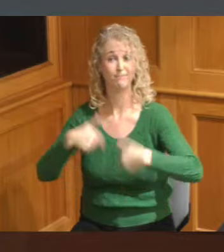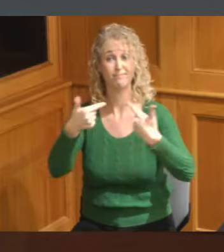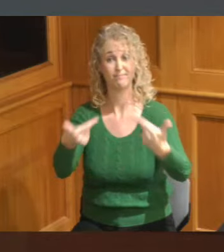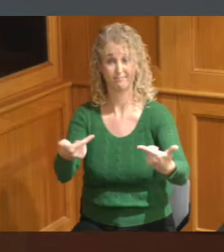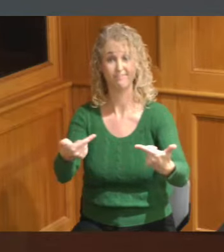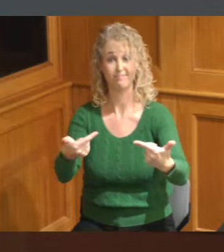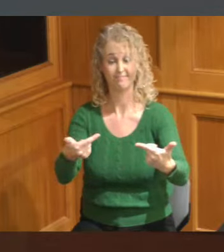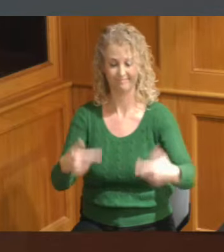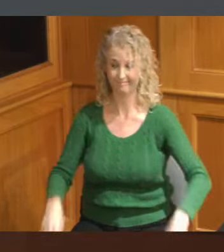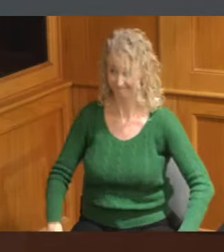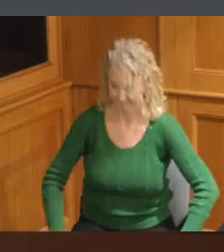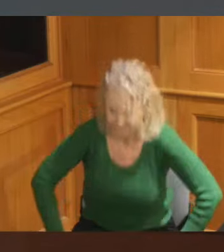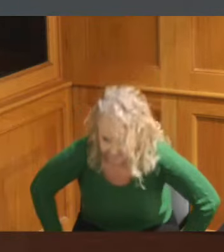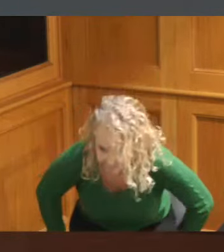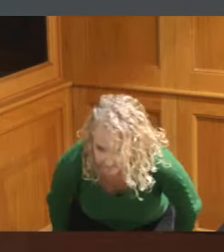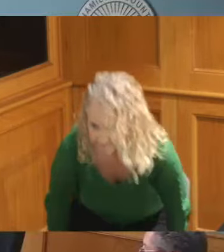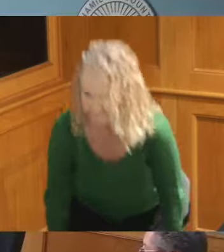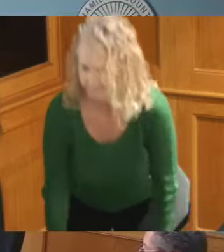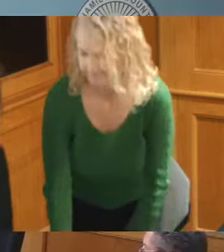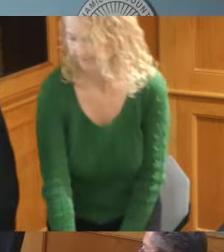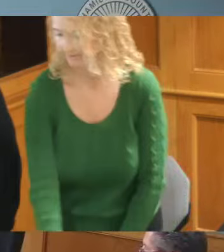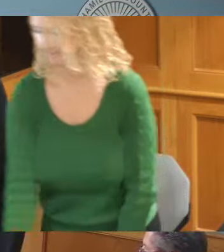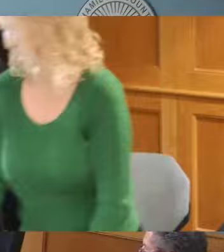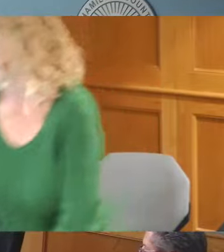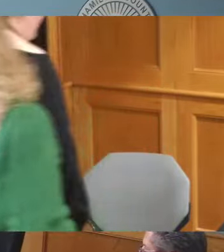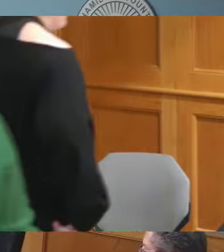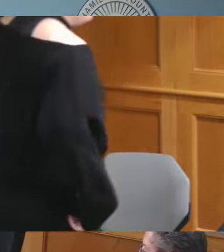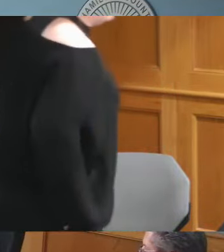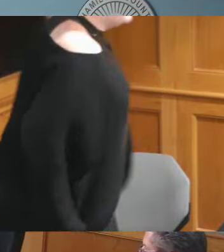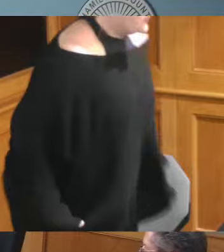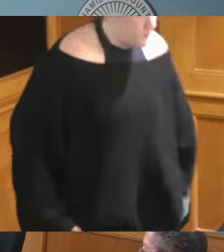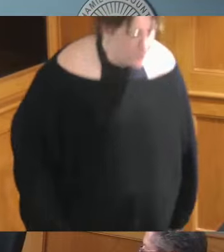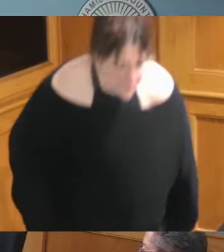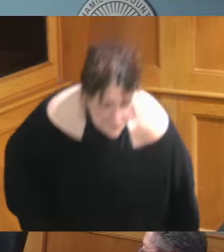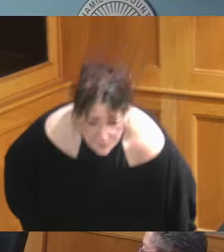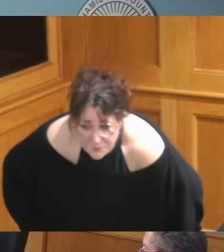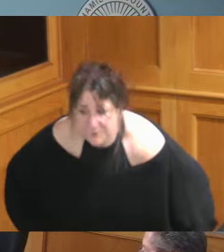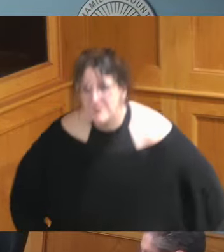for any comments or questions. Thank you. Thank you very much. I do have some comments. first of